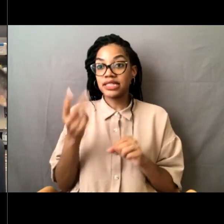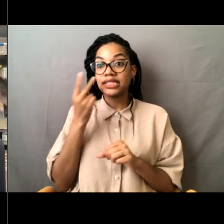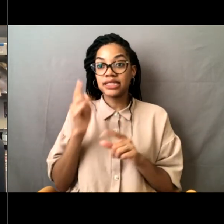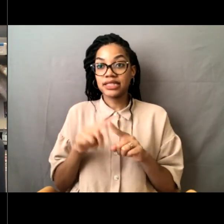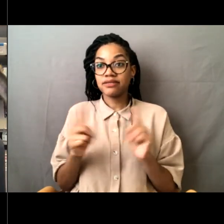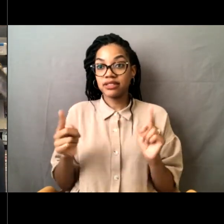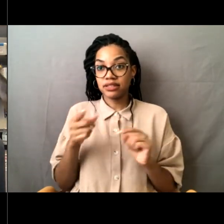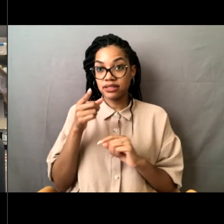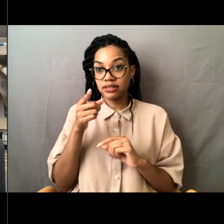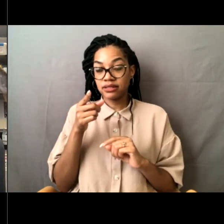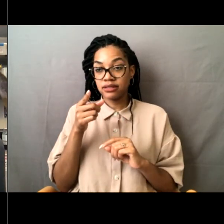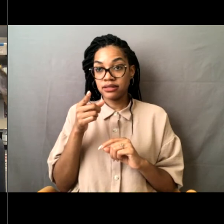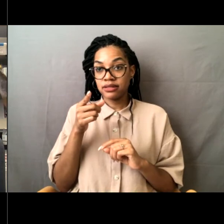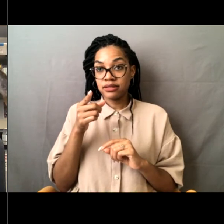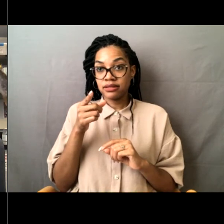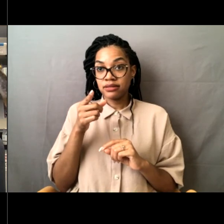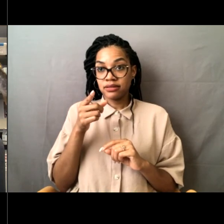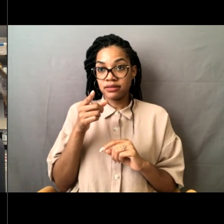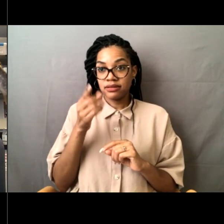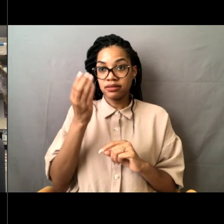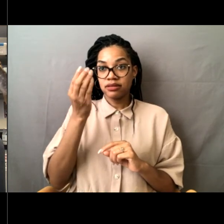So this, the upper fish, this is our hatchery fish.